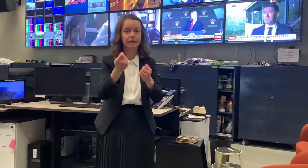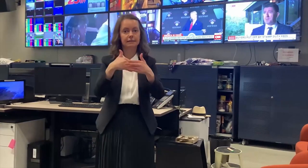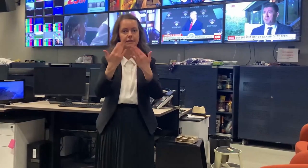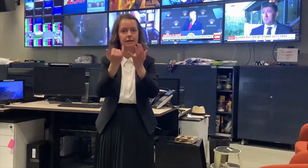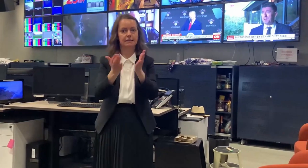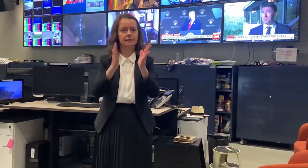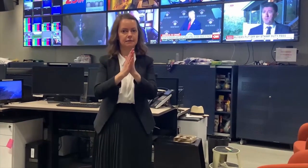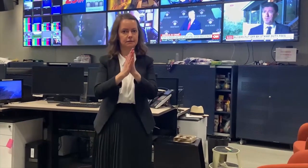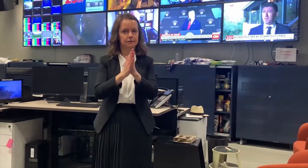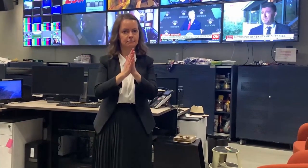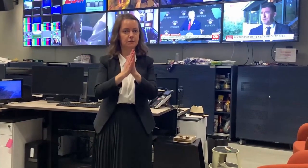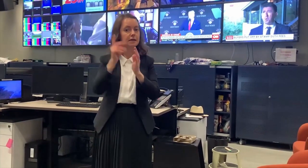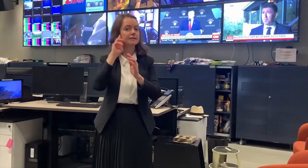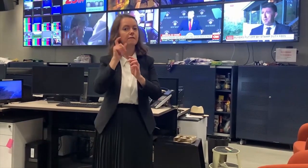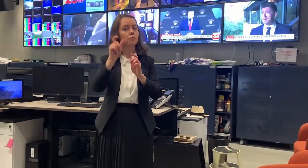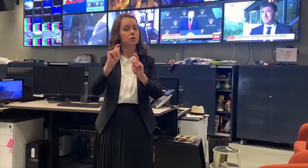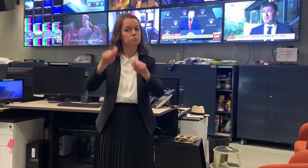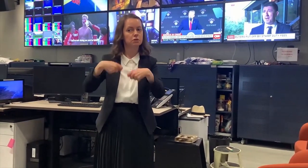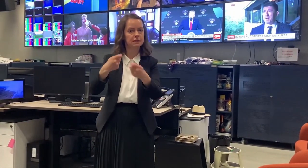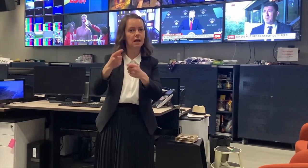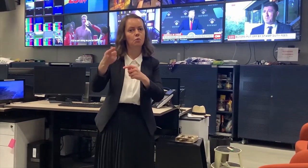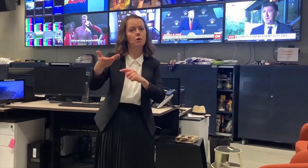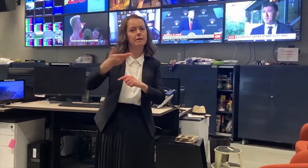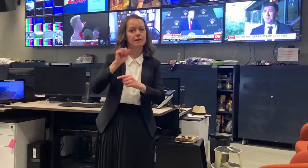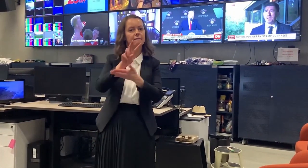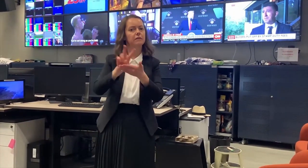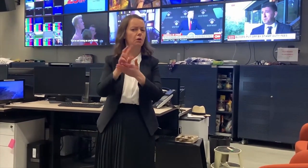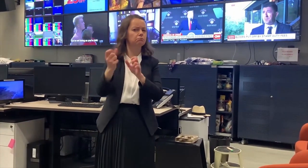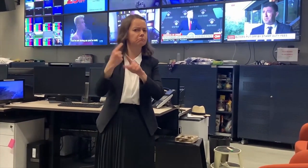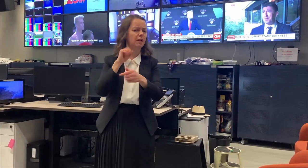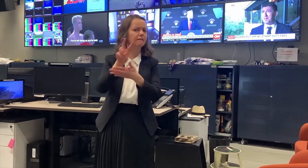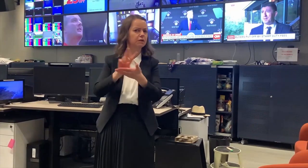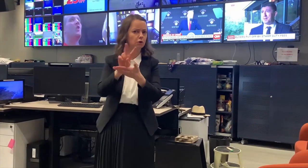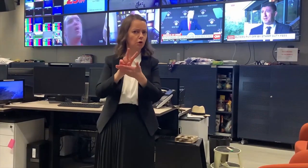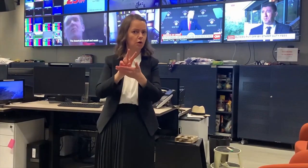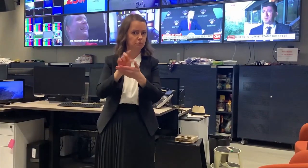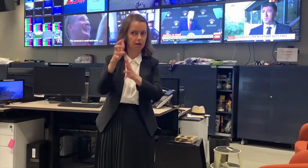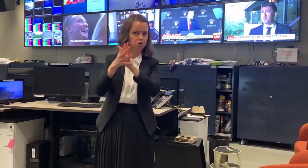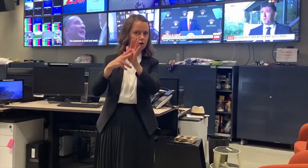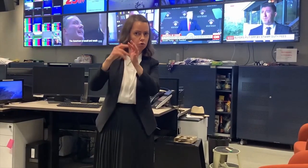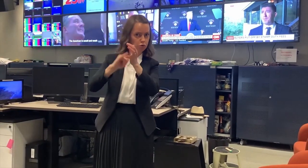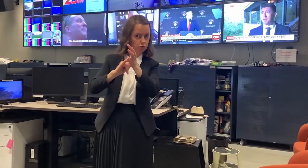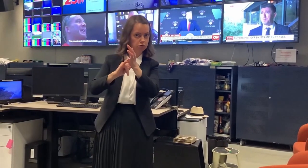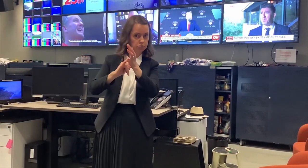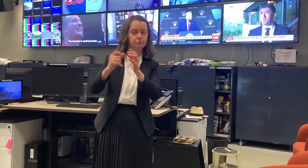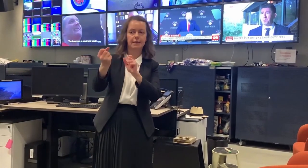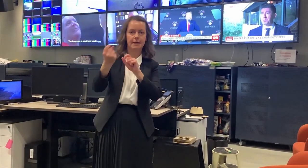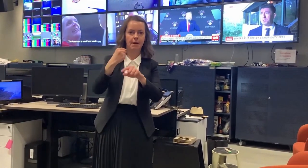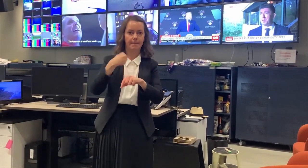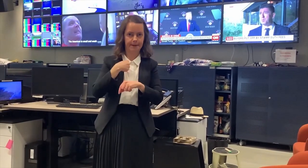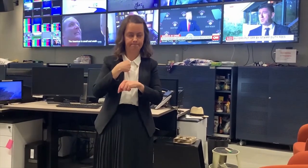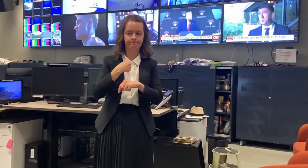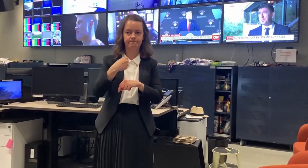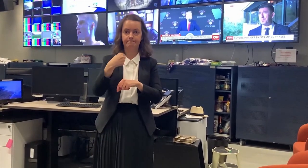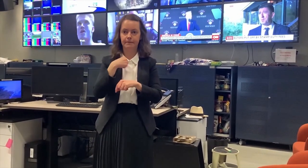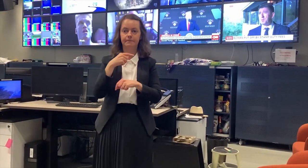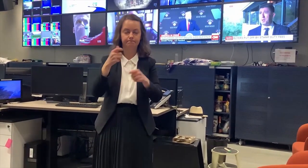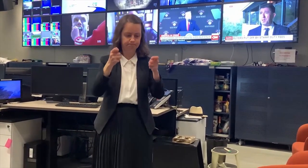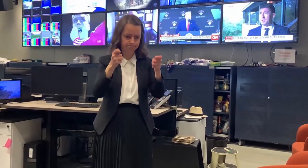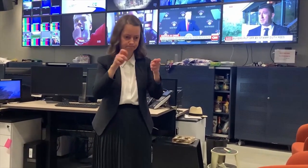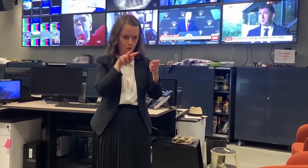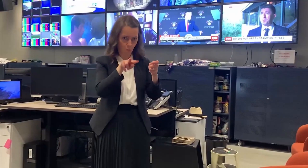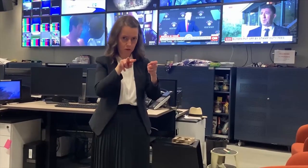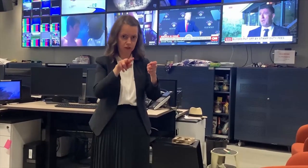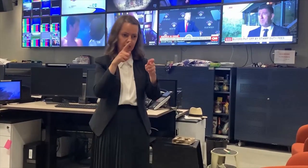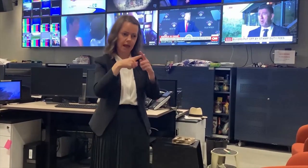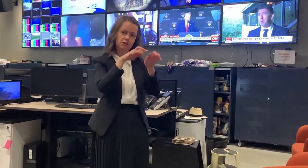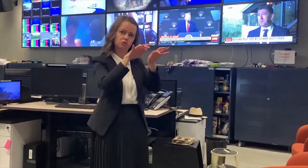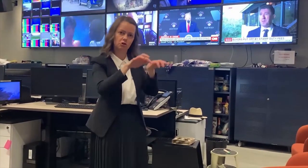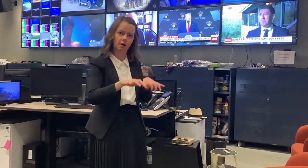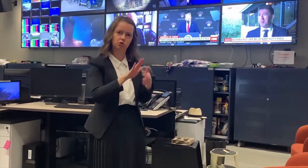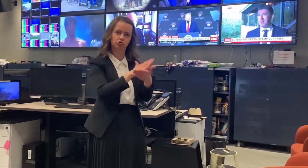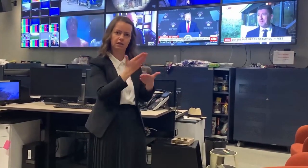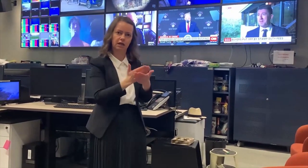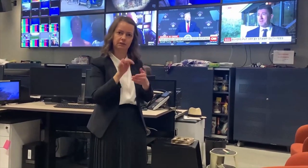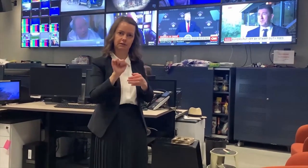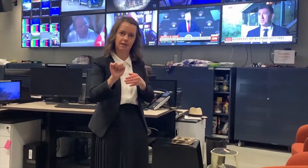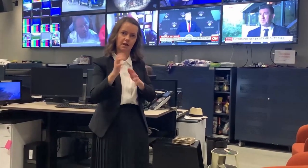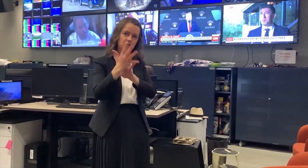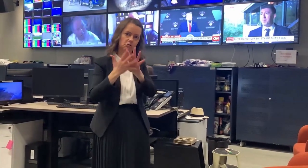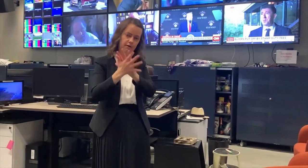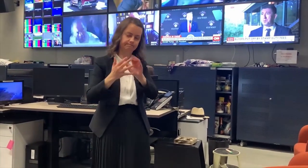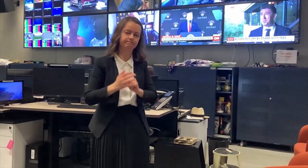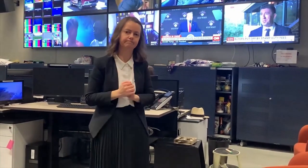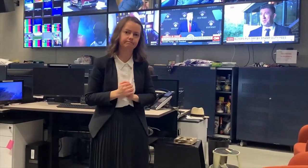On Sunday, the news presenter sends me their video. I then write a translation of the Auslan news into English.